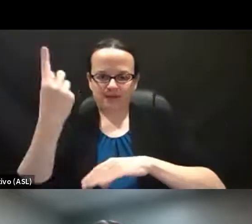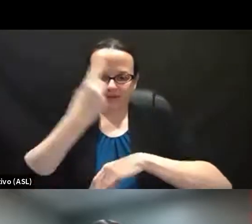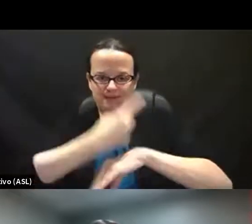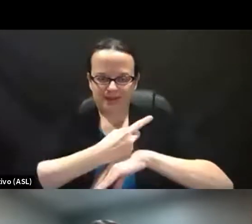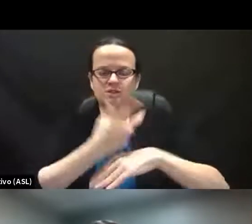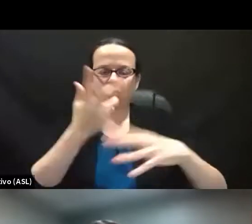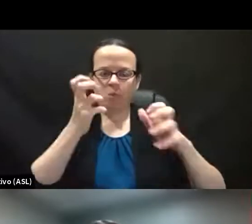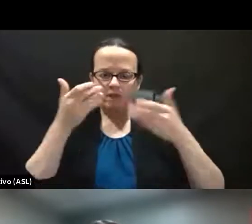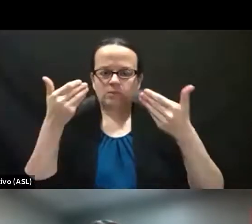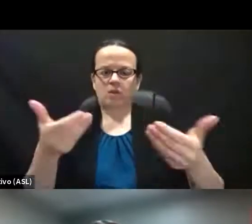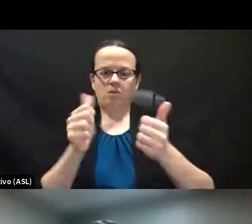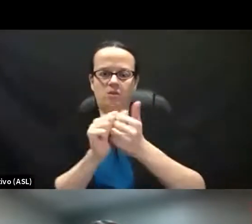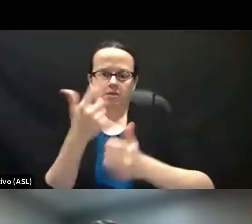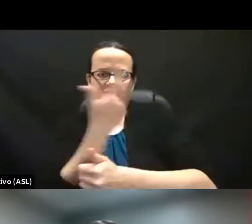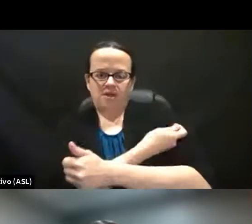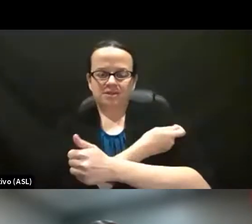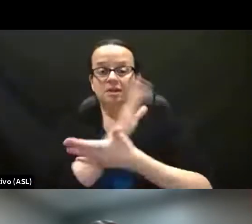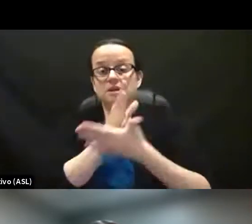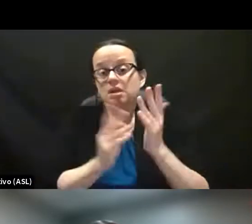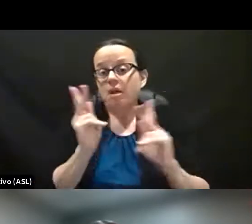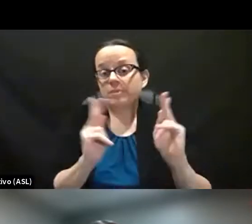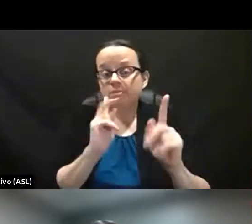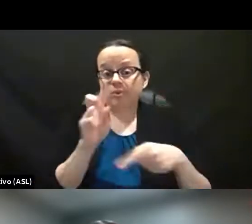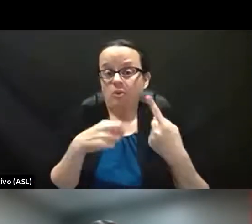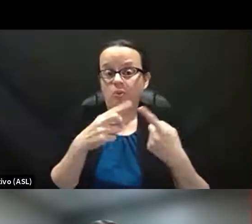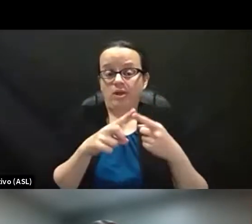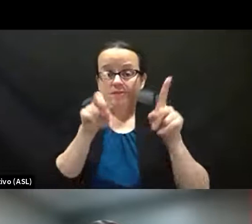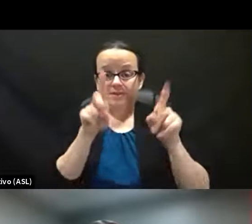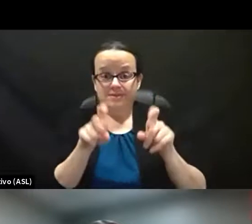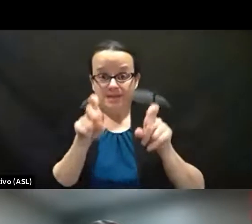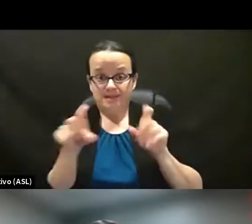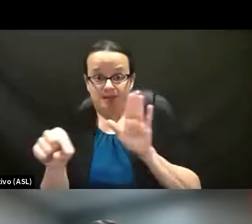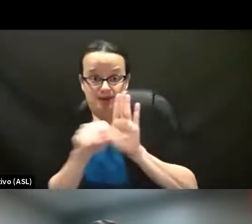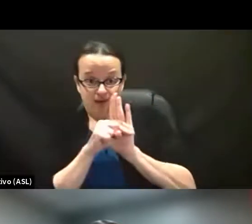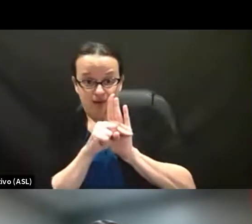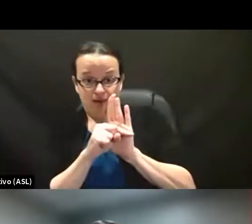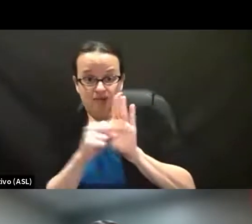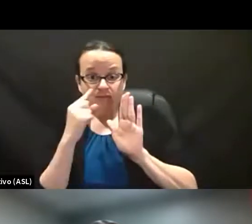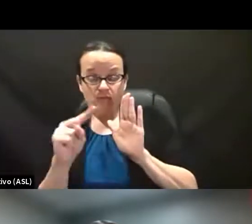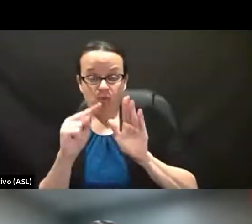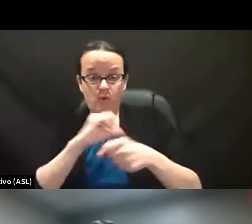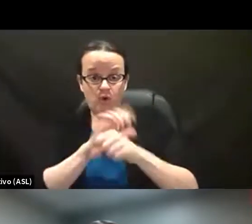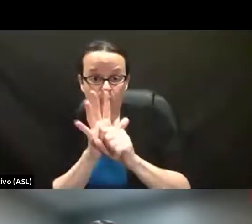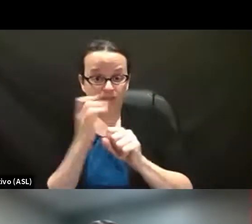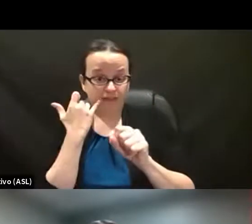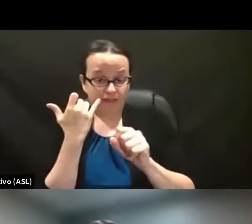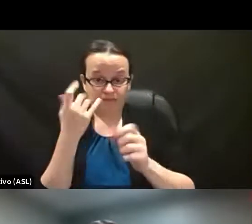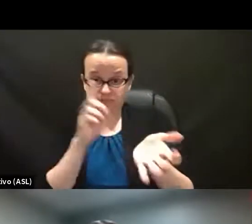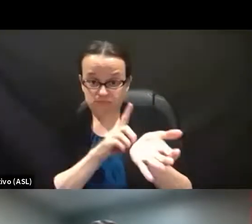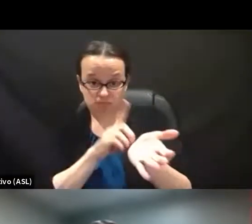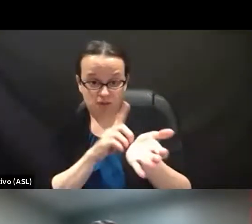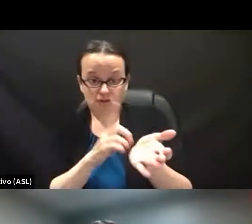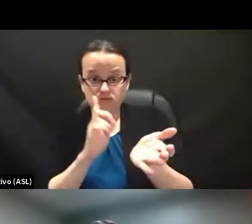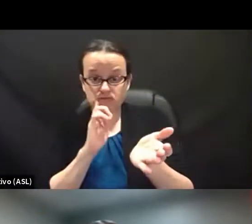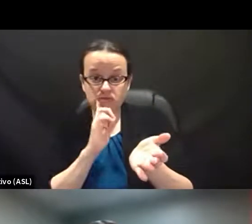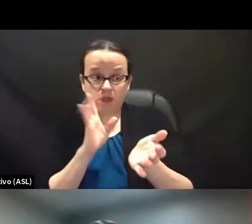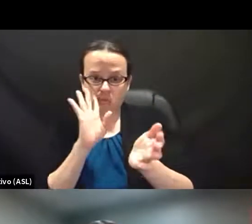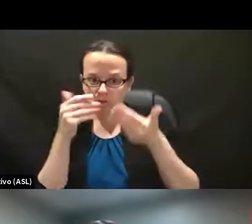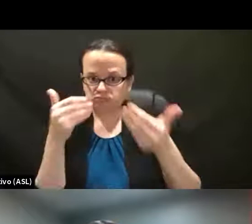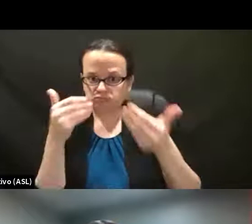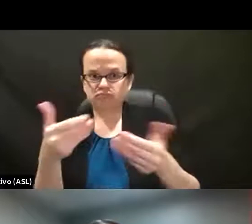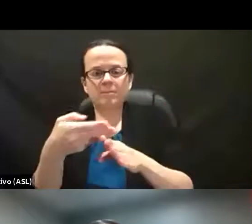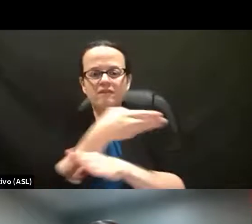Janice Hoffman (Pharm.D): Now some people as as soon as they're testing negative for comin will get if their health care provider will get the vaccine earlier but.